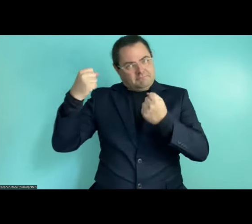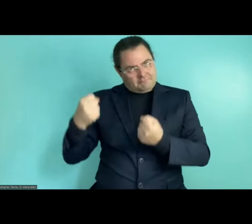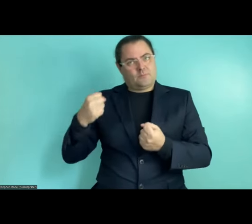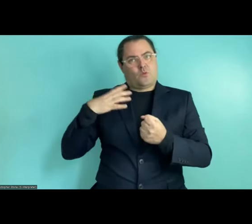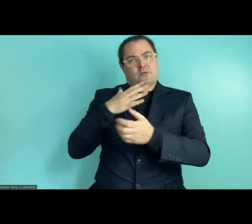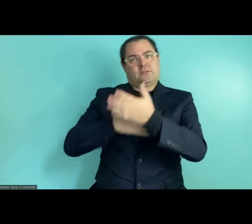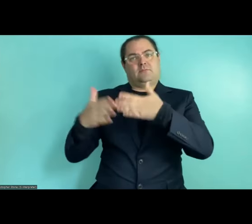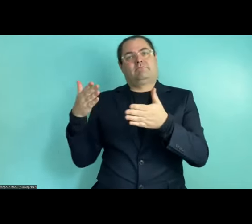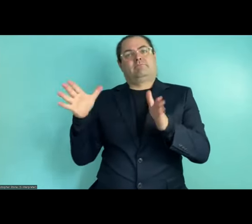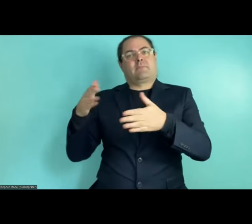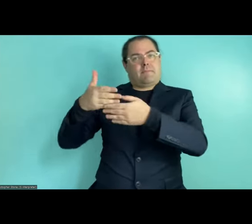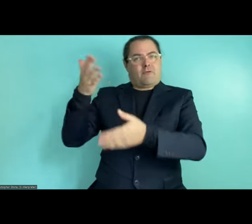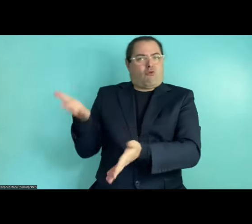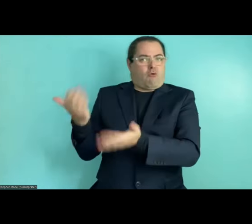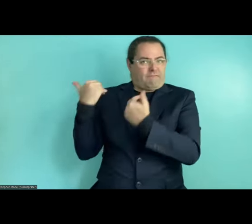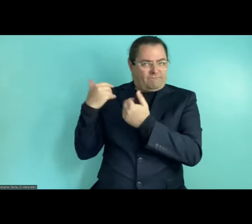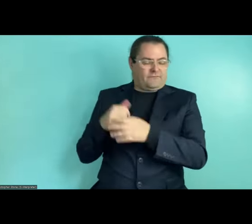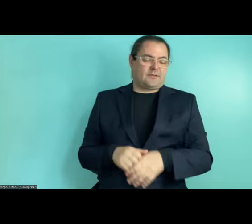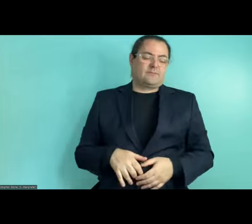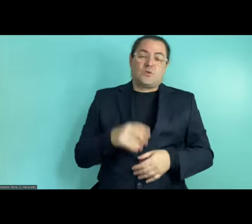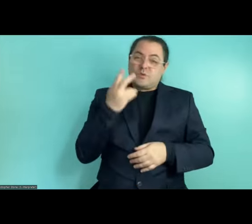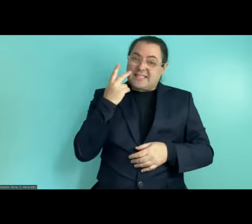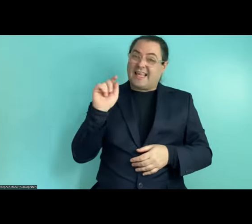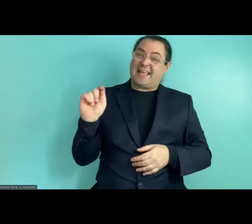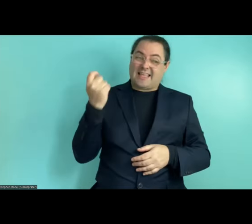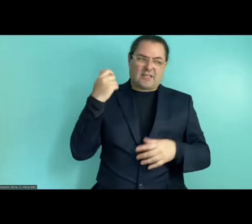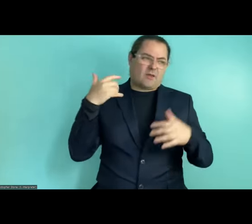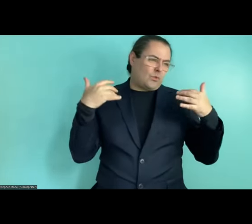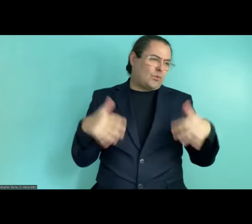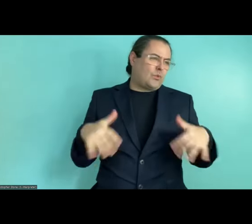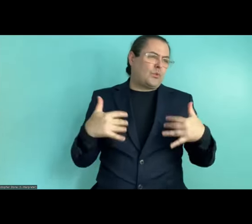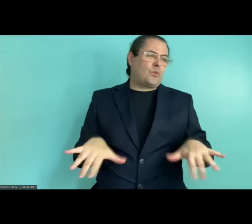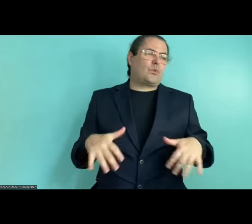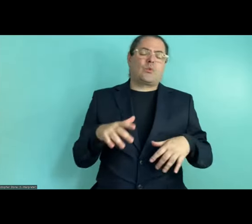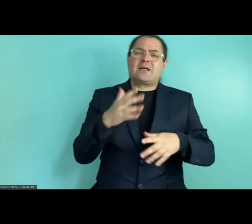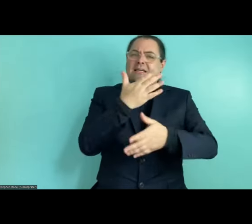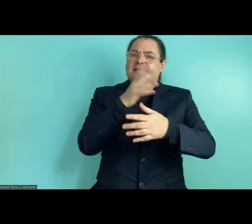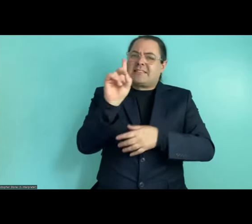and the organizations of fashion disability plays a pivotal point in terms of sensitization